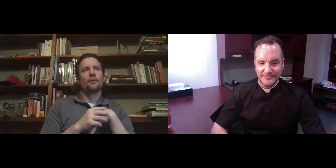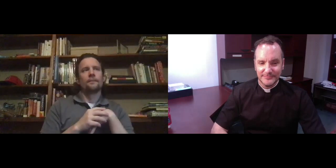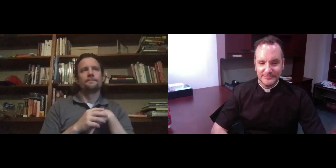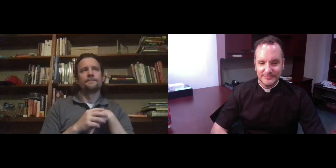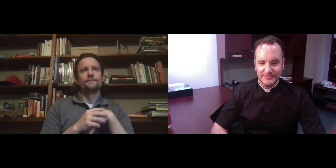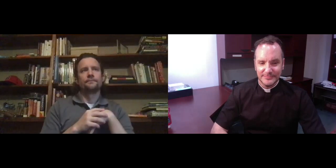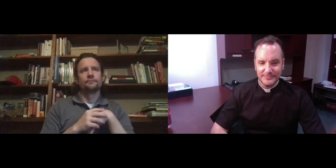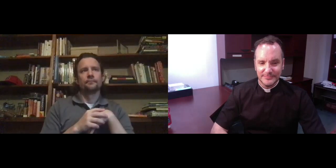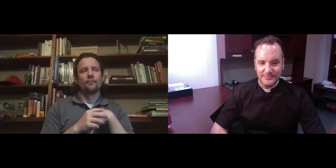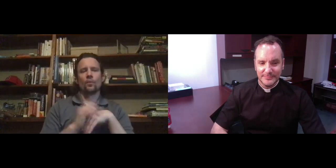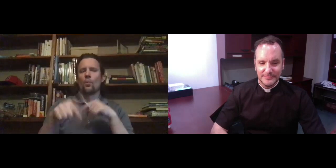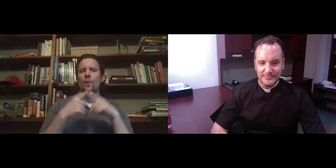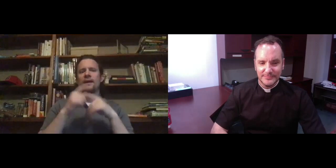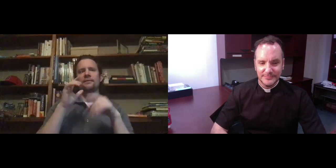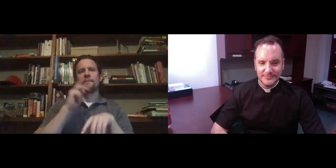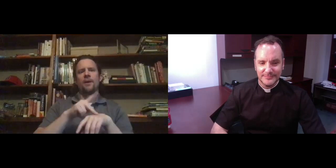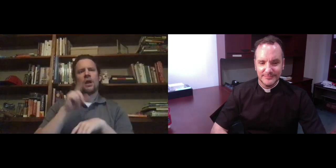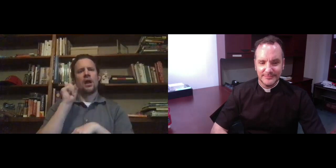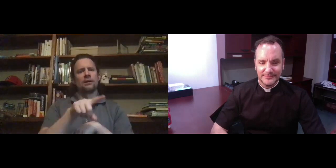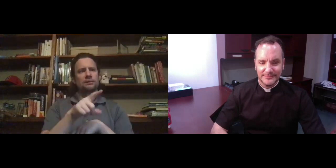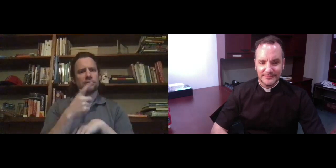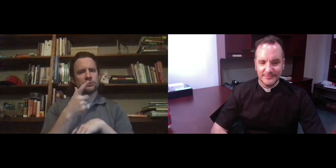So now some reflections.